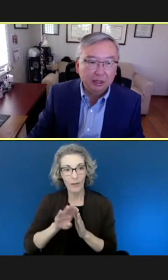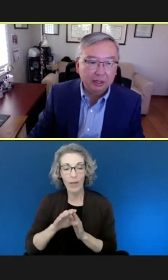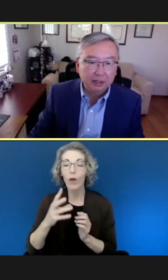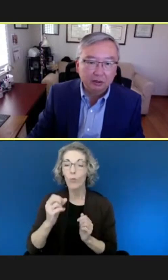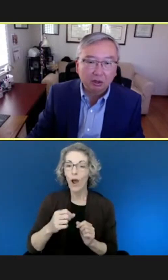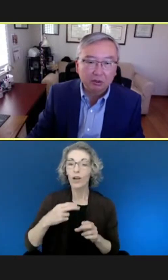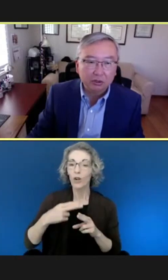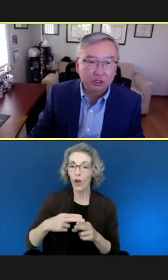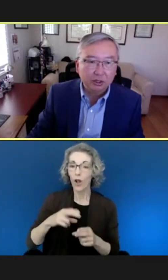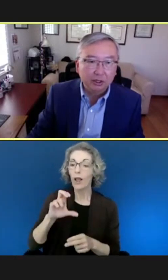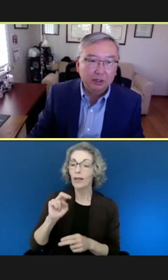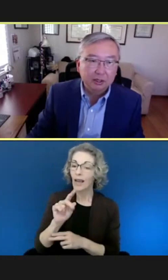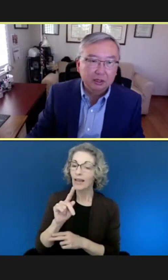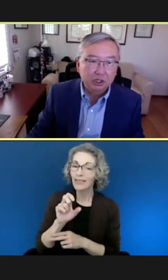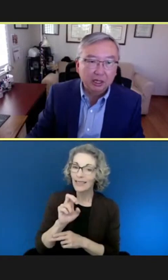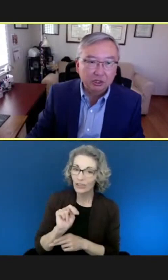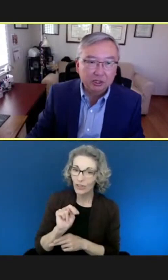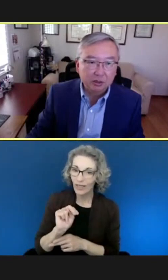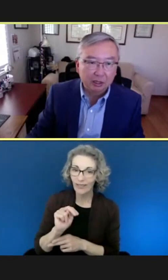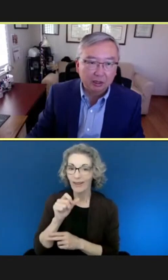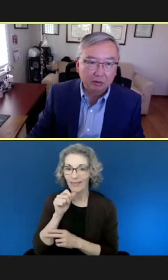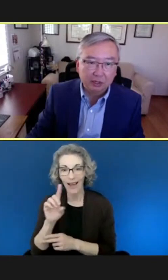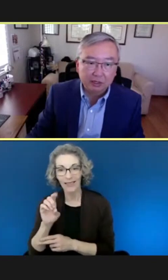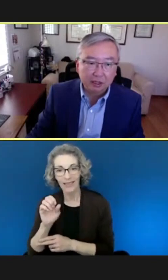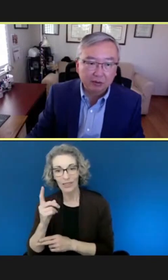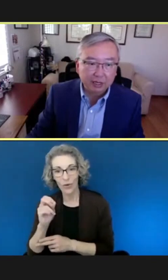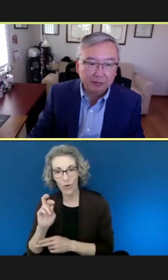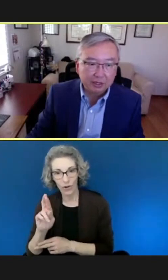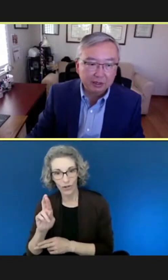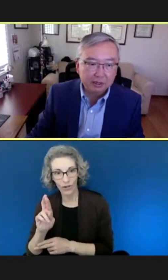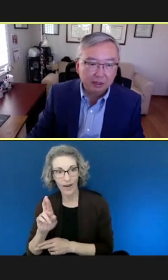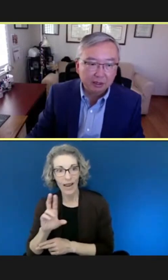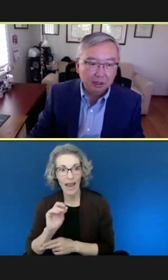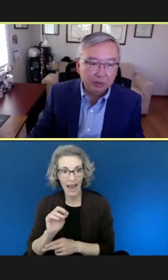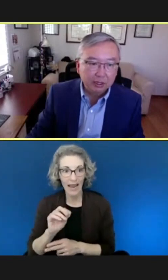than disorder, and acknowledge challenges instead of deficits.